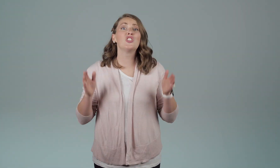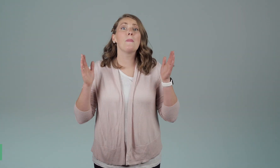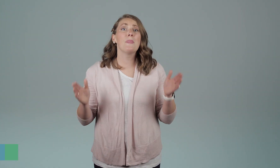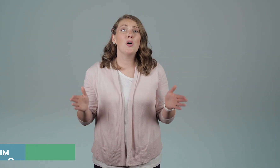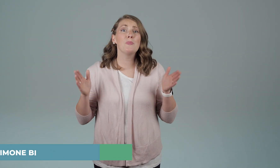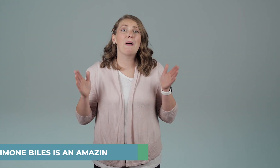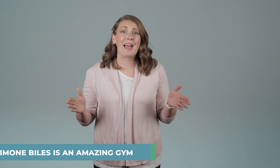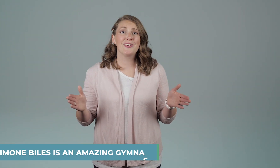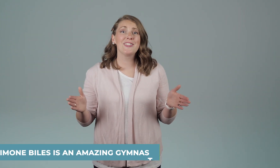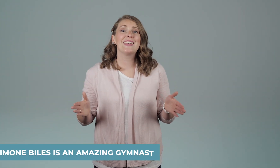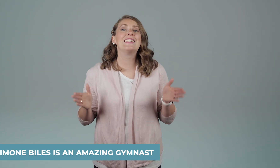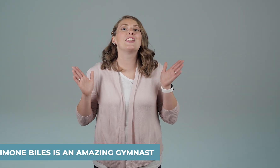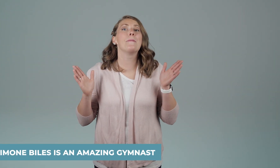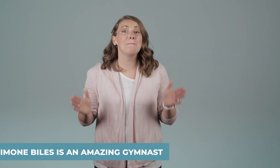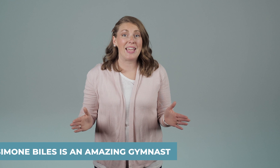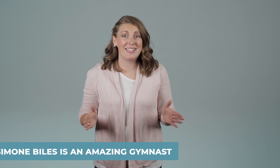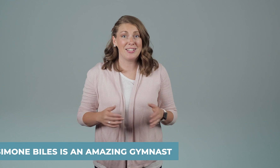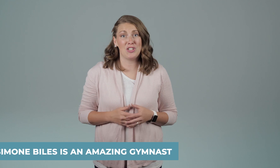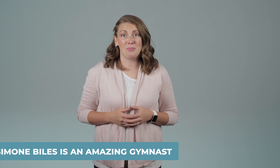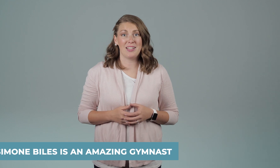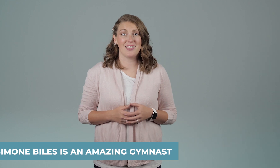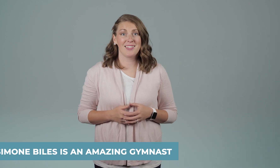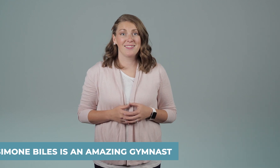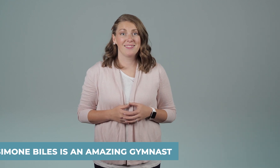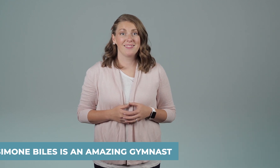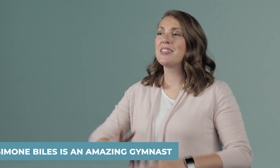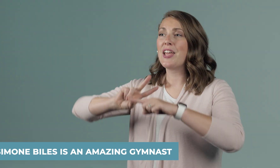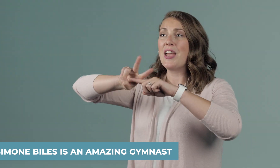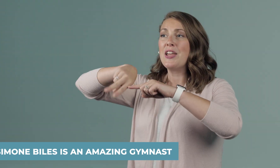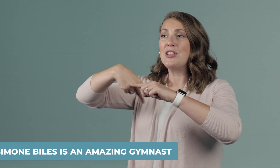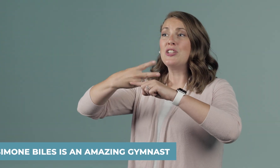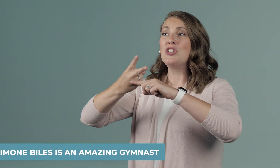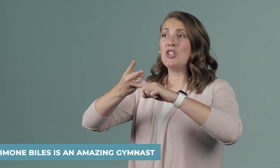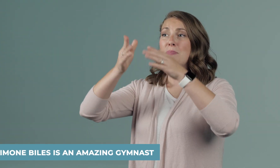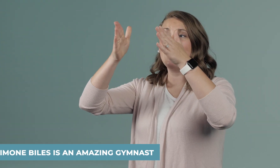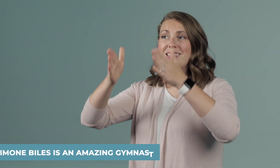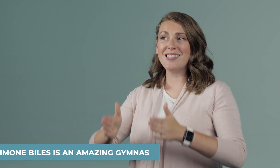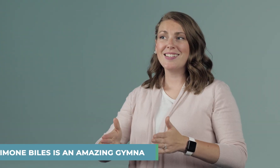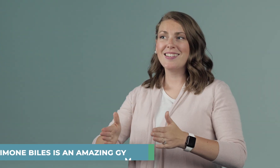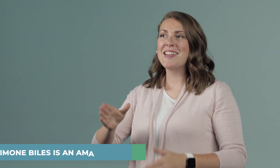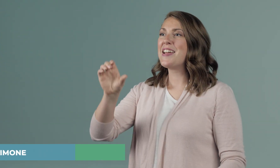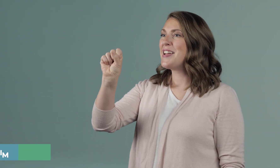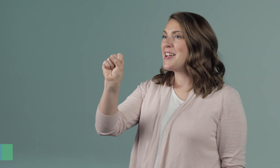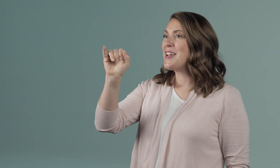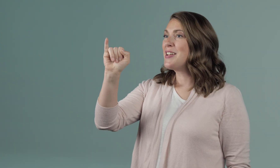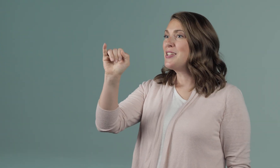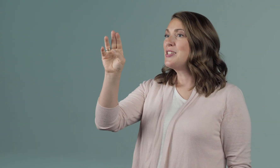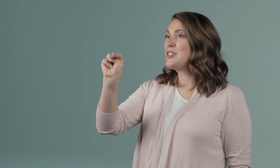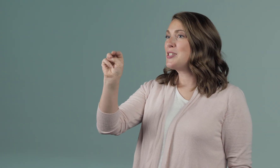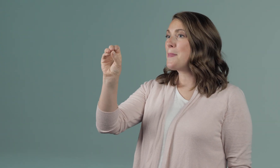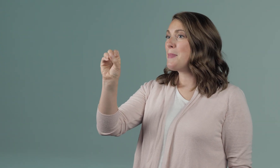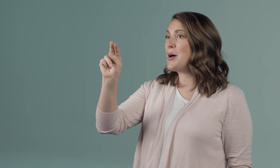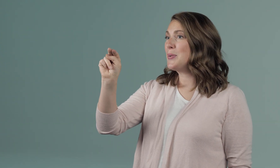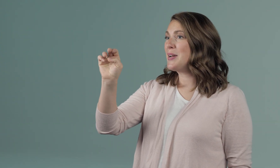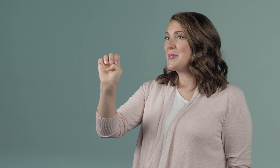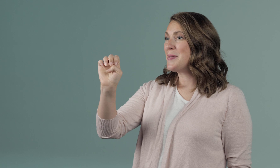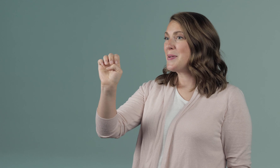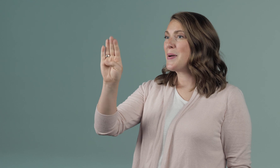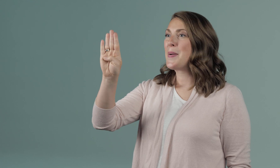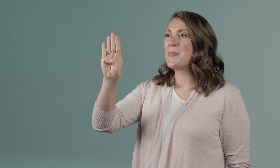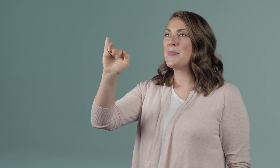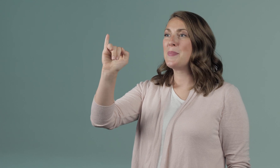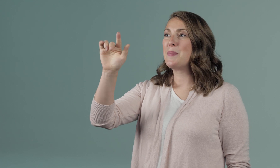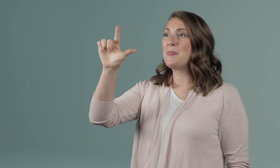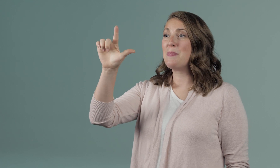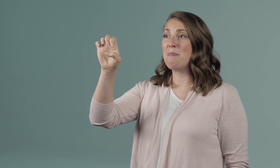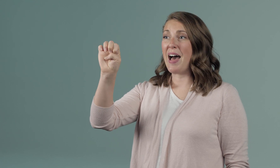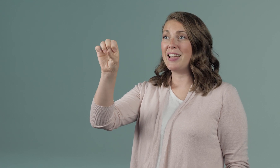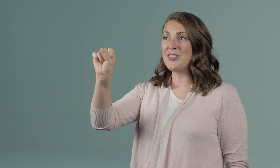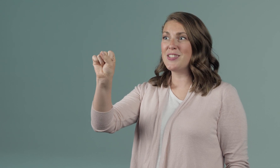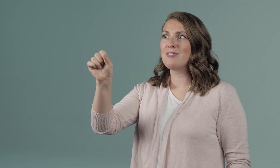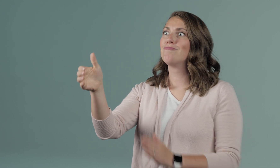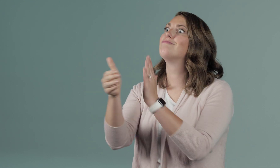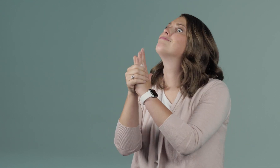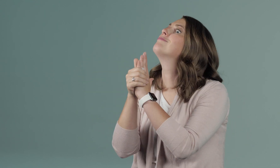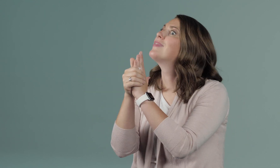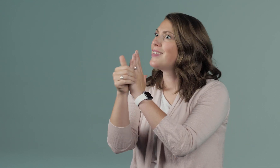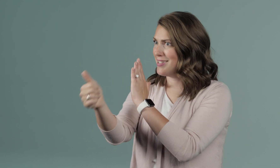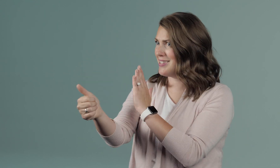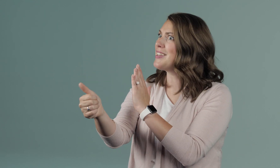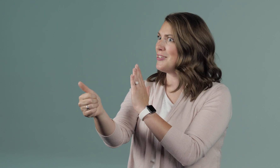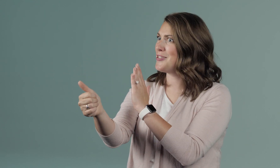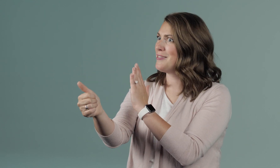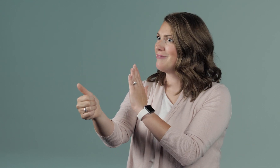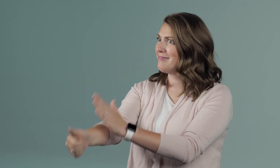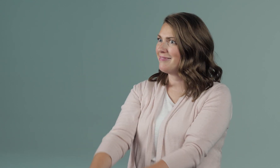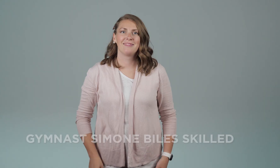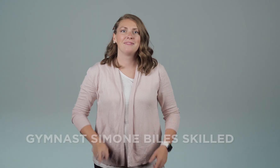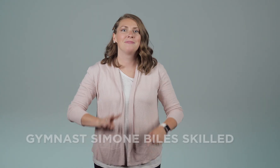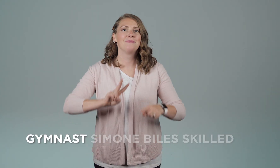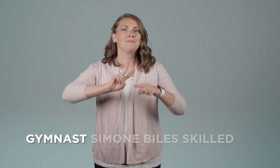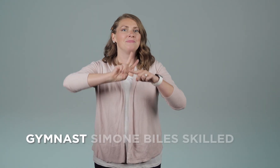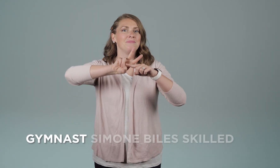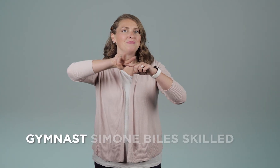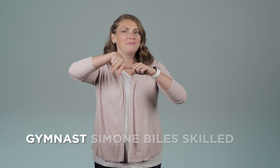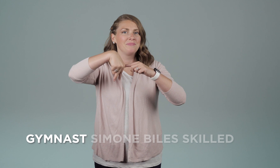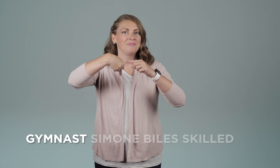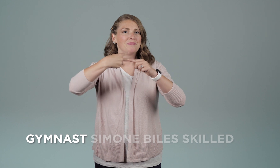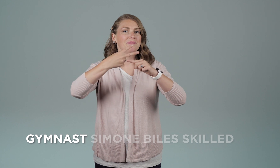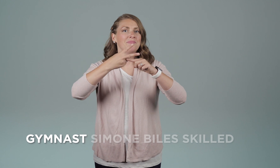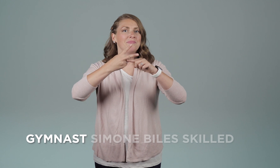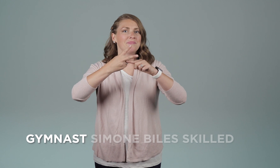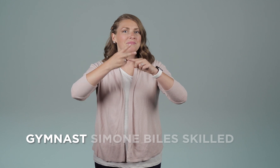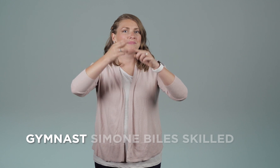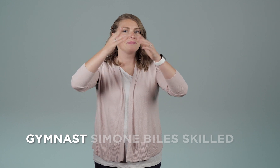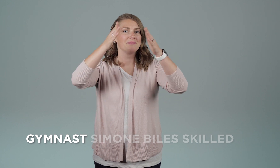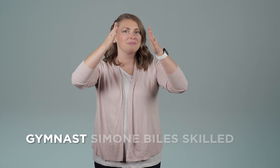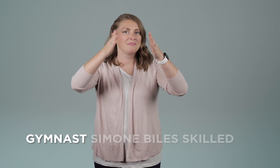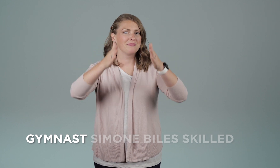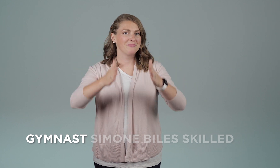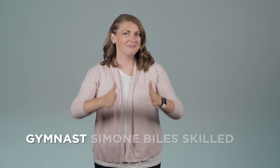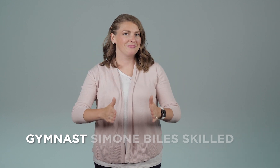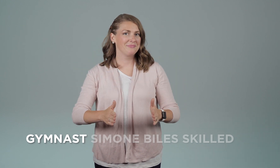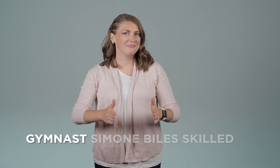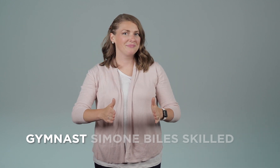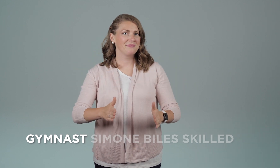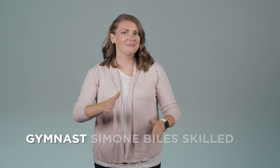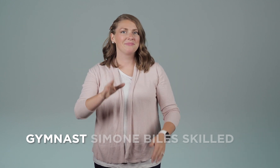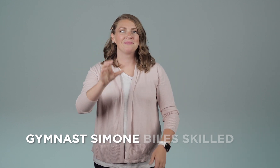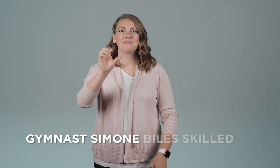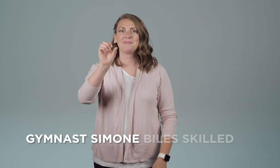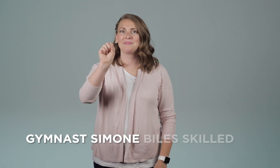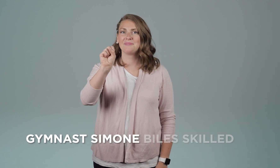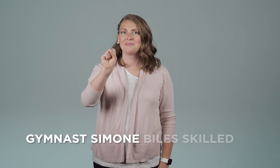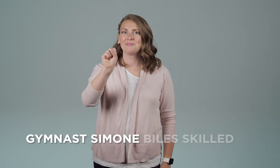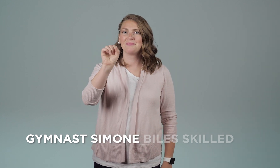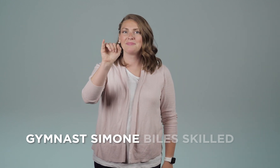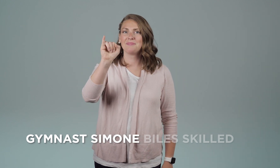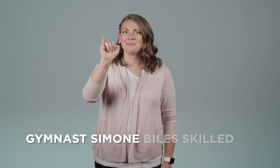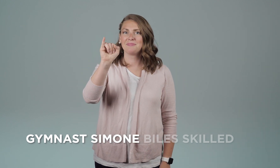Simone Biles is an amazing gymnast. GYMNAST SIMONE BILES SKILLED.